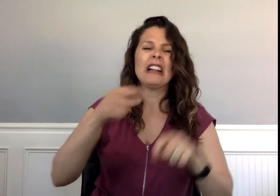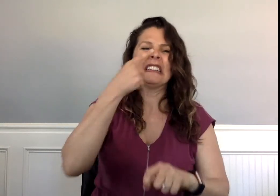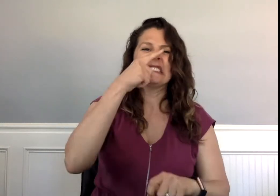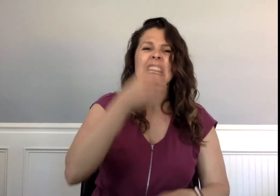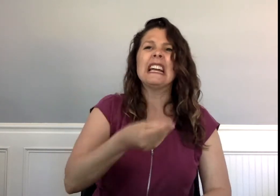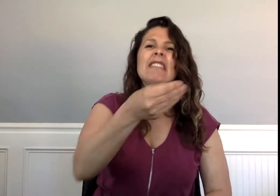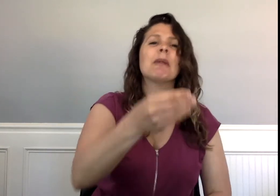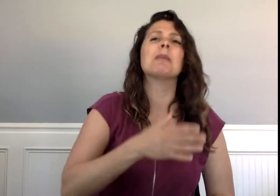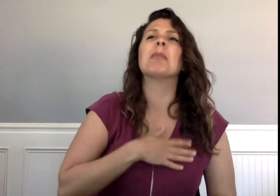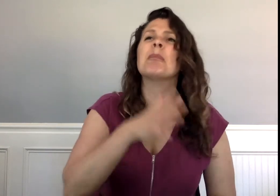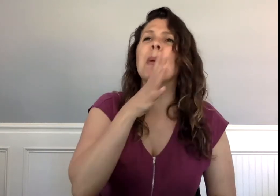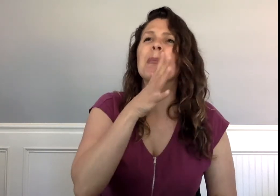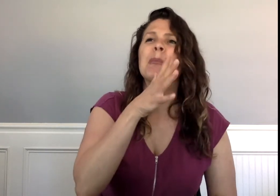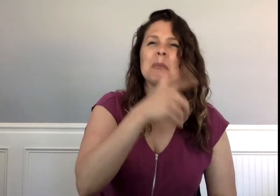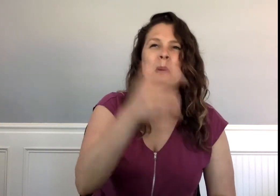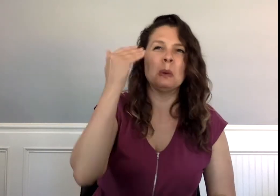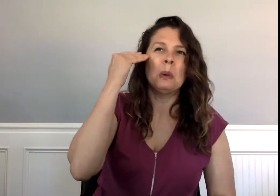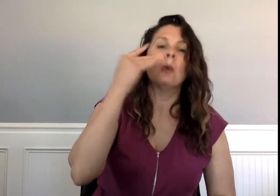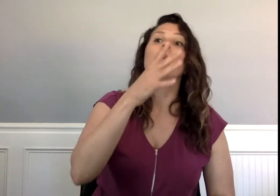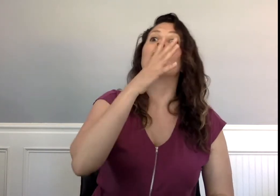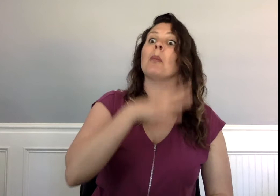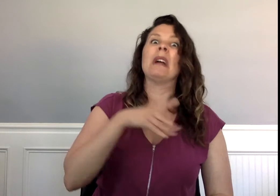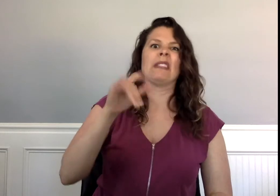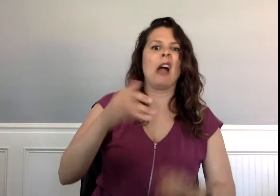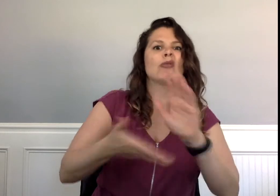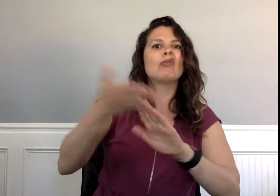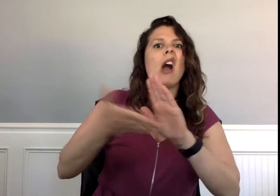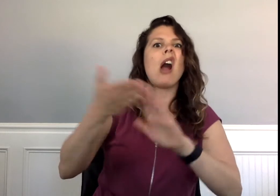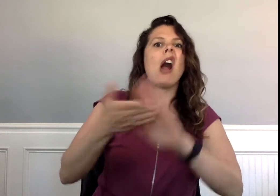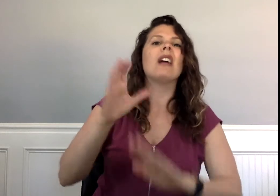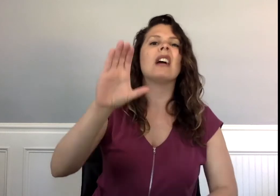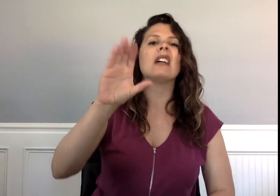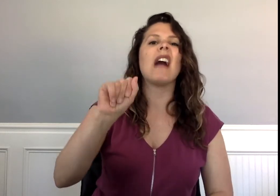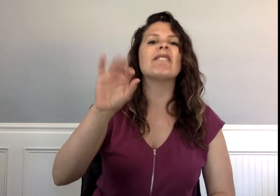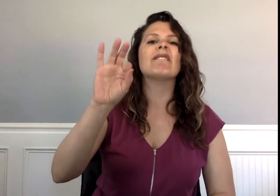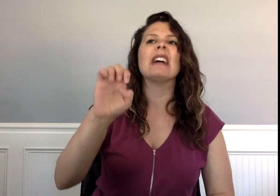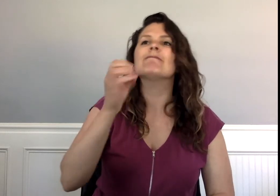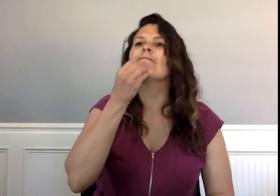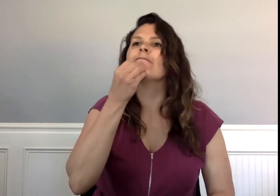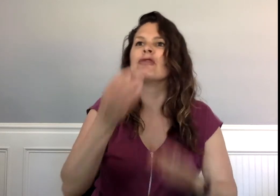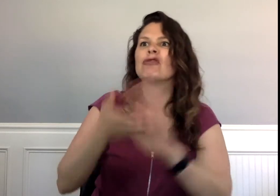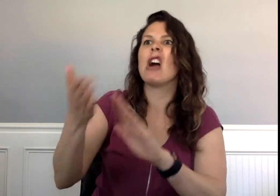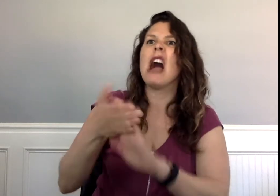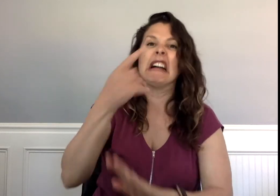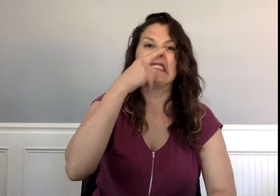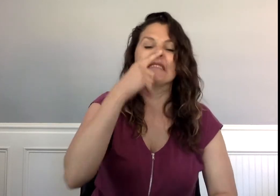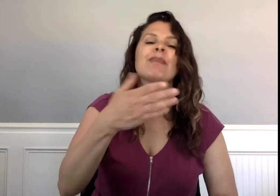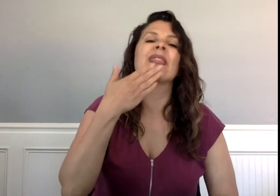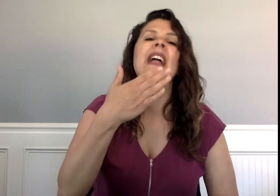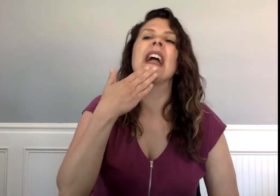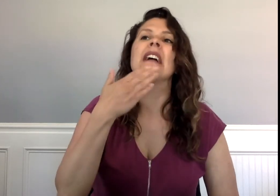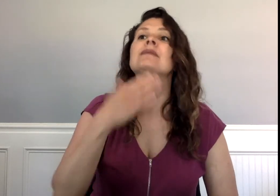“Give this to my mother, would you? She’s the woman running the café. Thanks.”